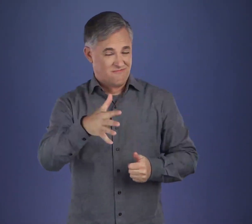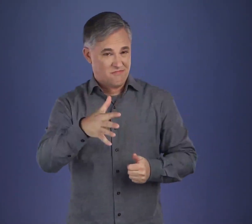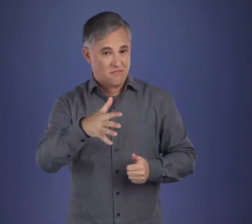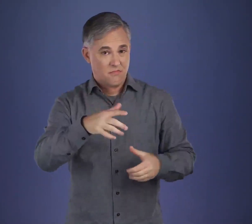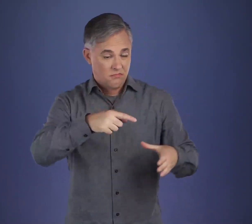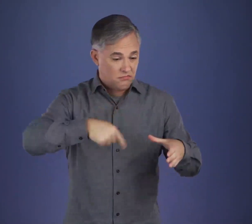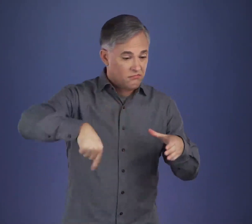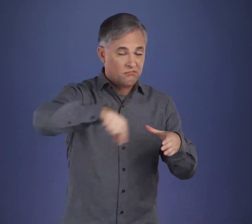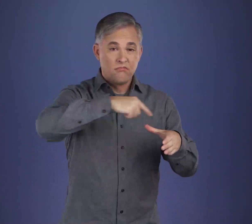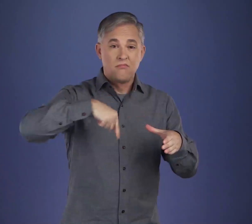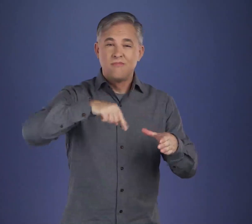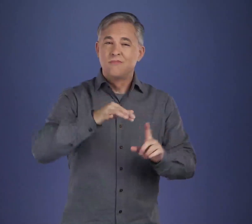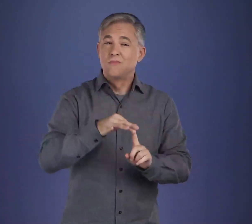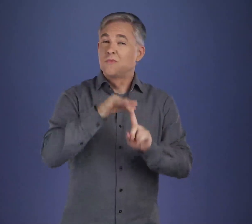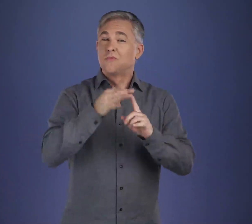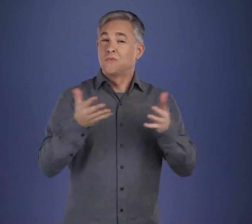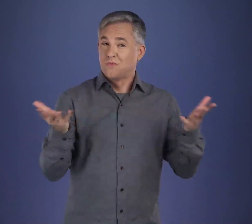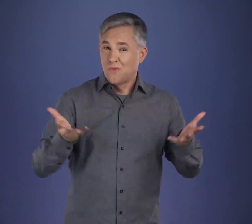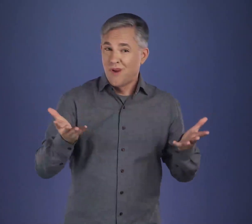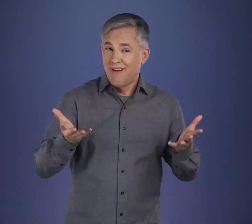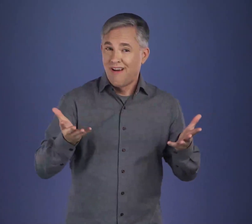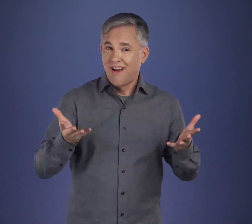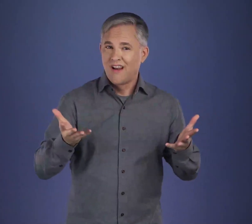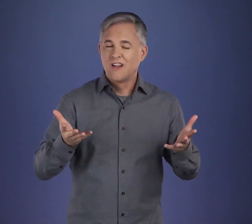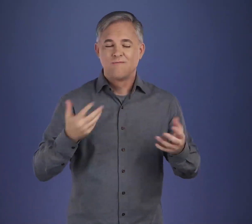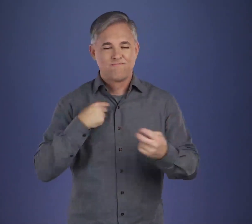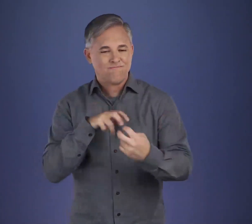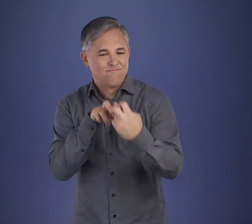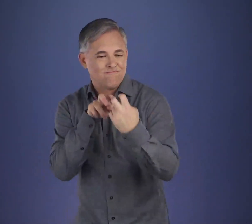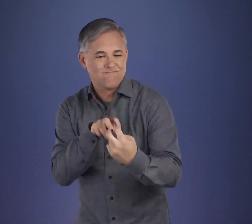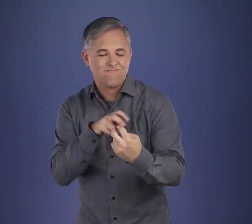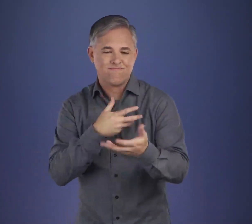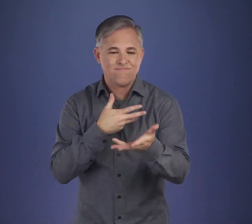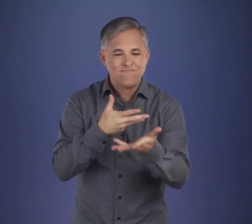as others seldom can. The unique ability of each A.A.